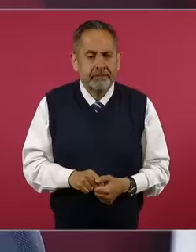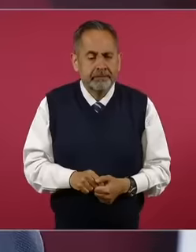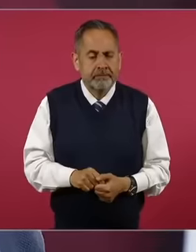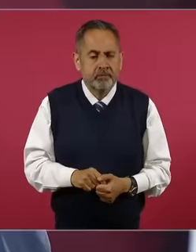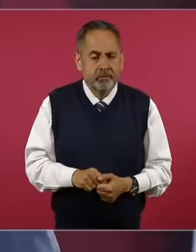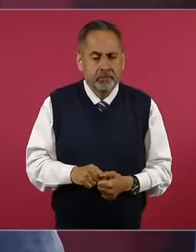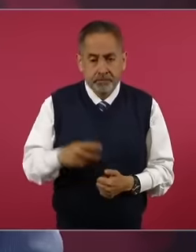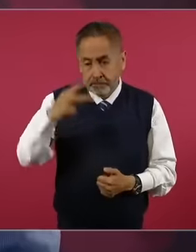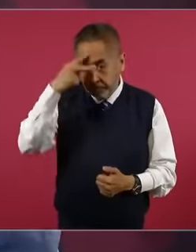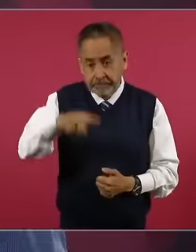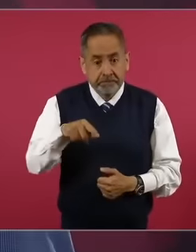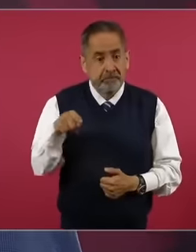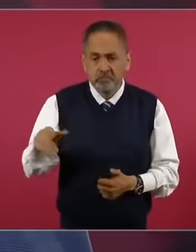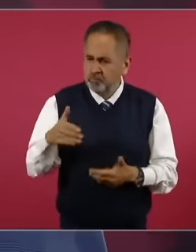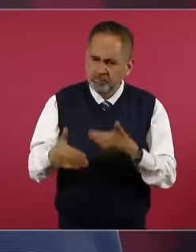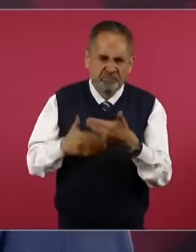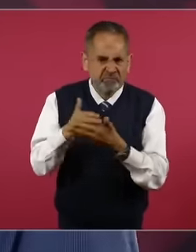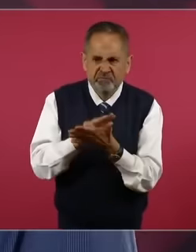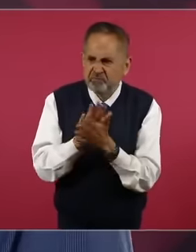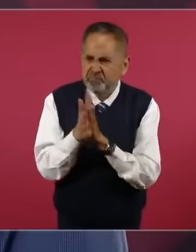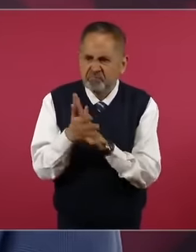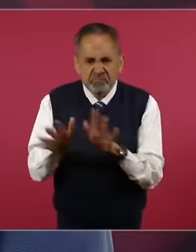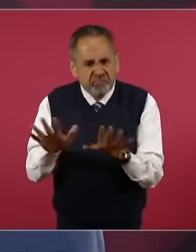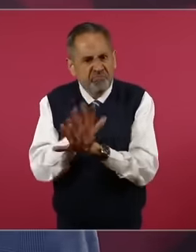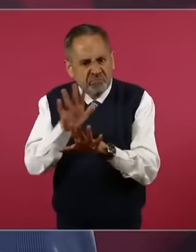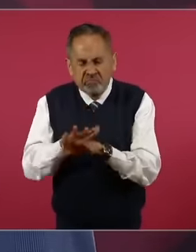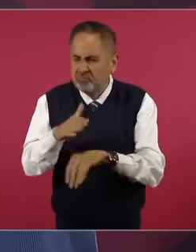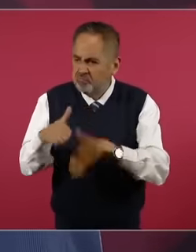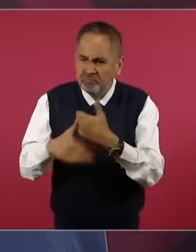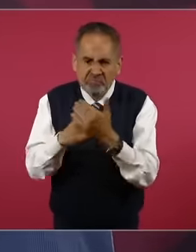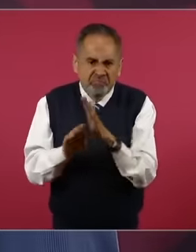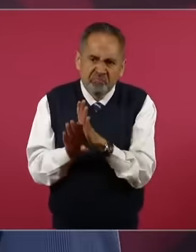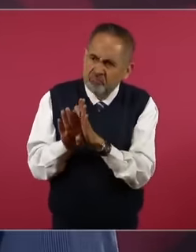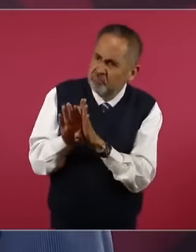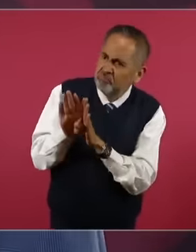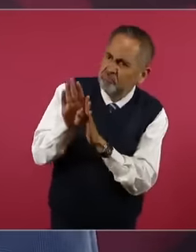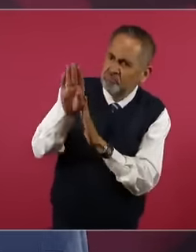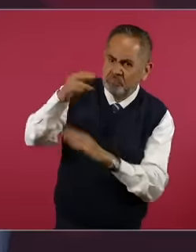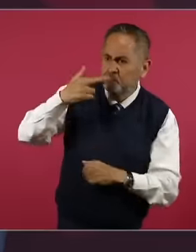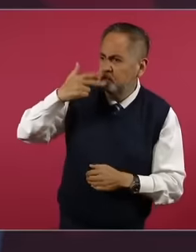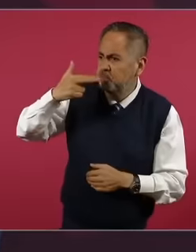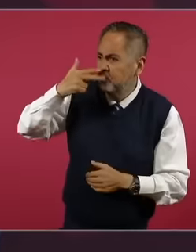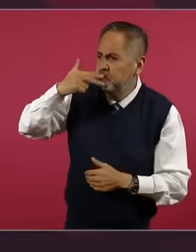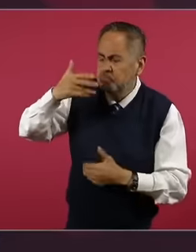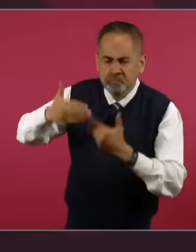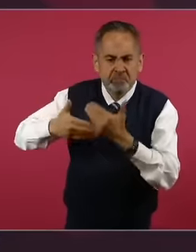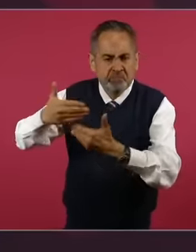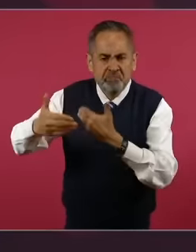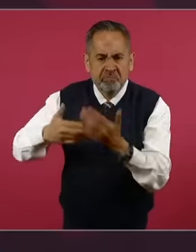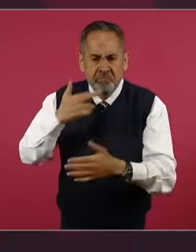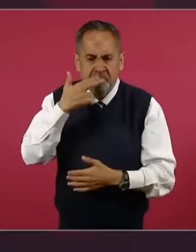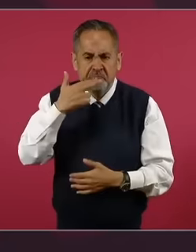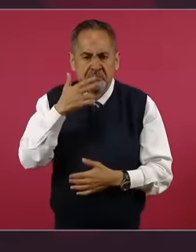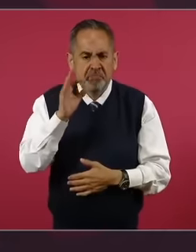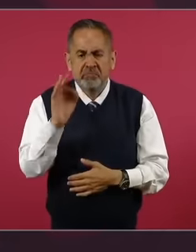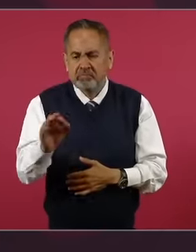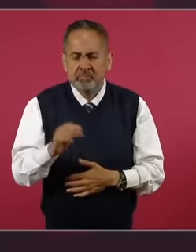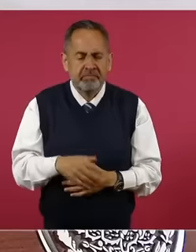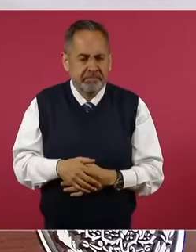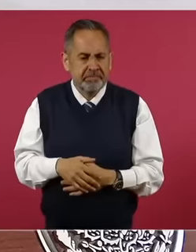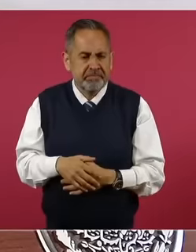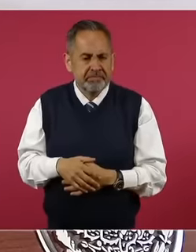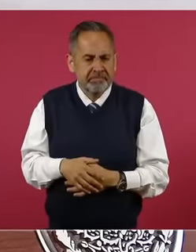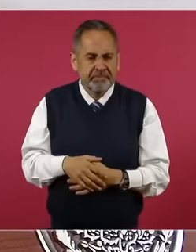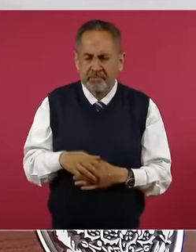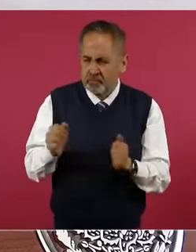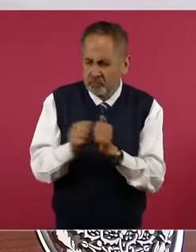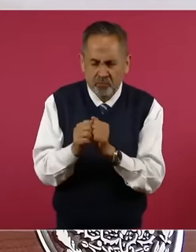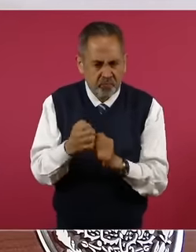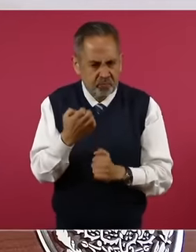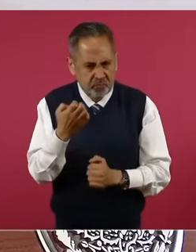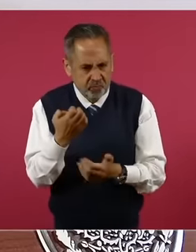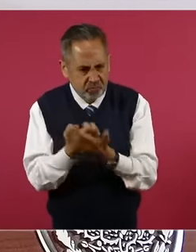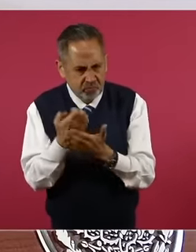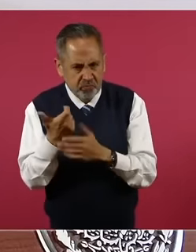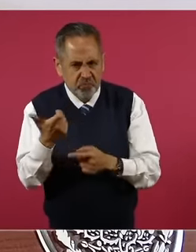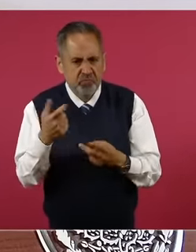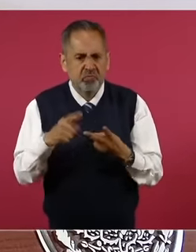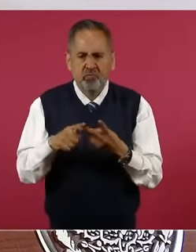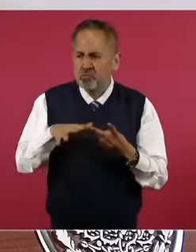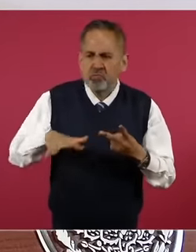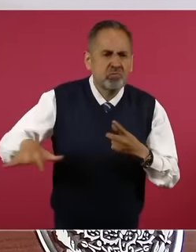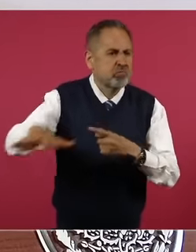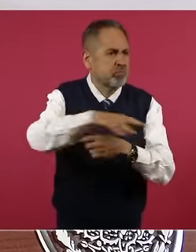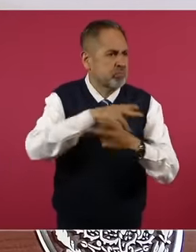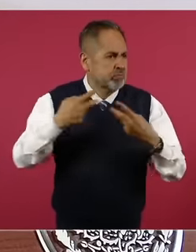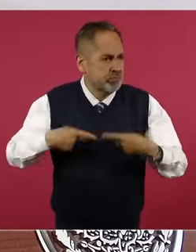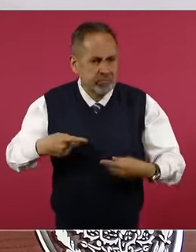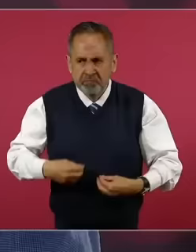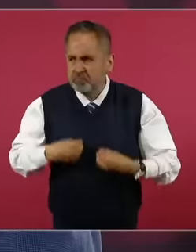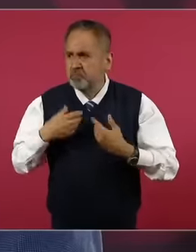Mexico is going to continue growing in all areas, economically, in social well-being